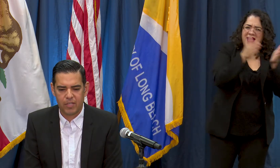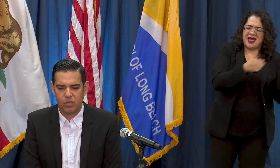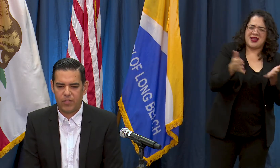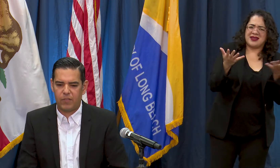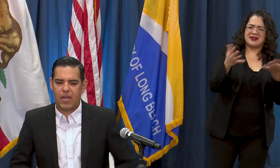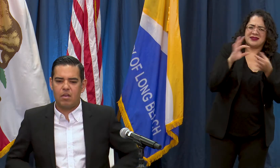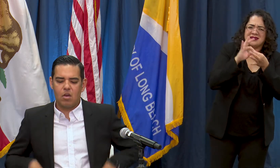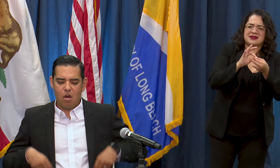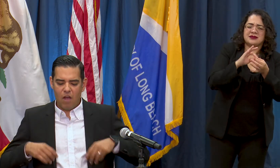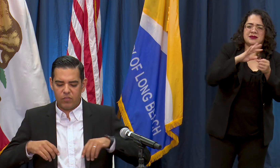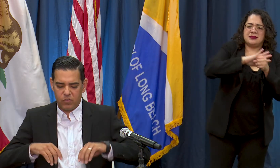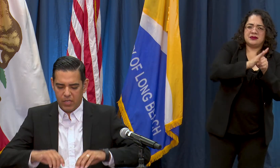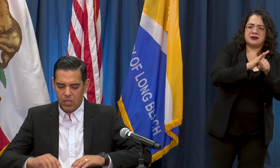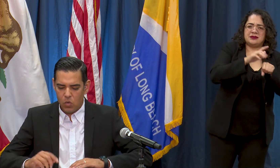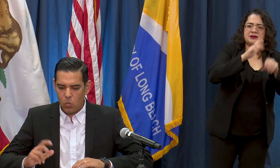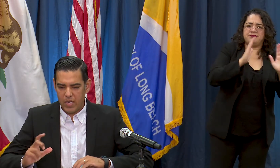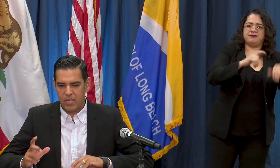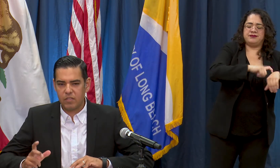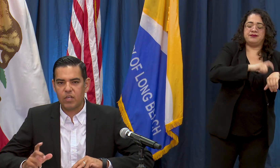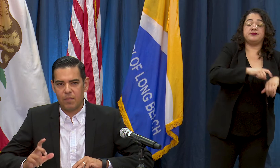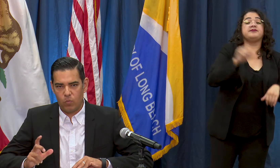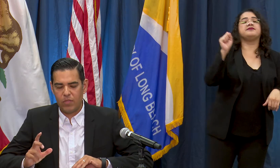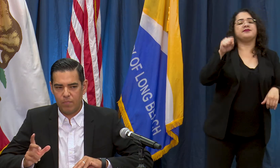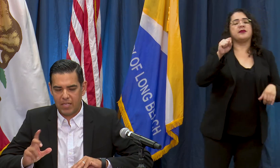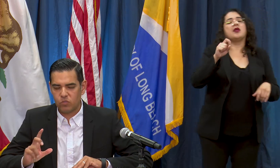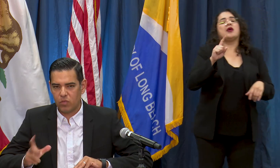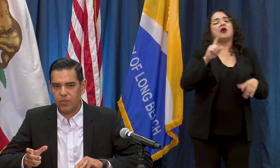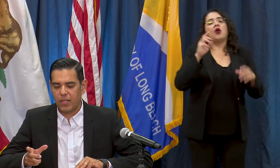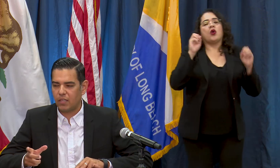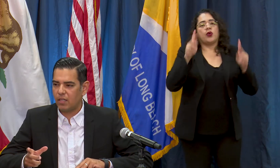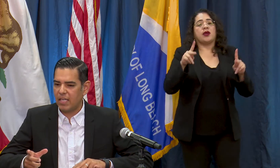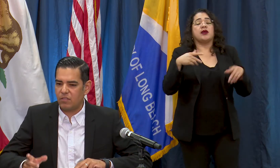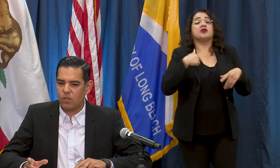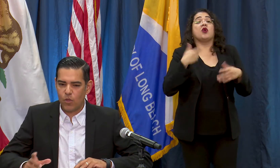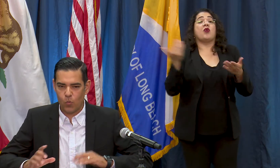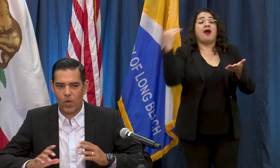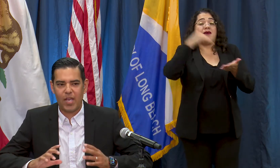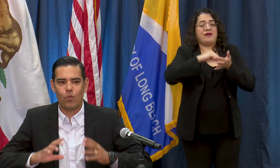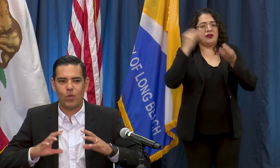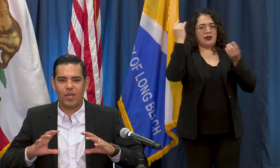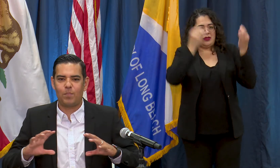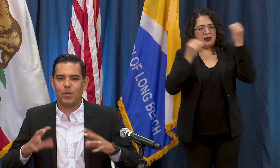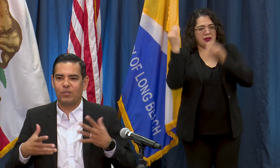I think that obviously what it is going to make us rethink is the way we build